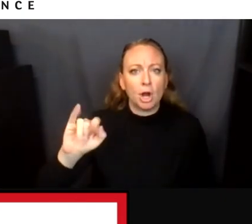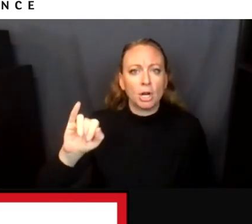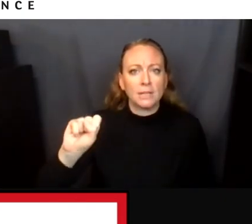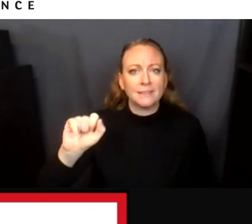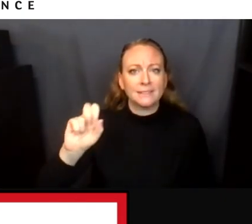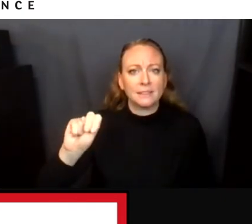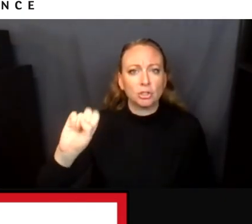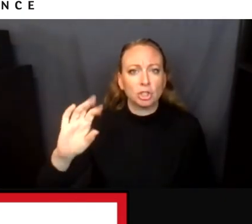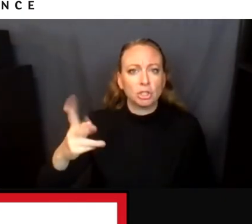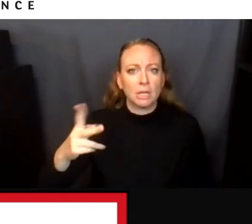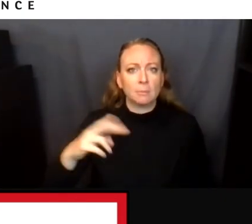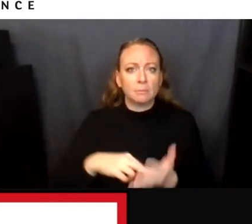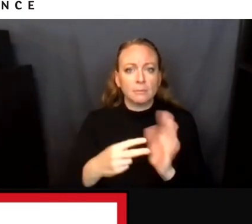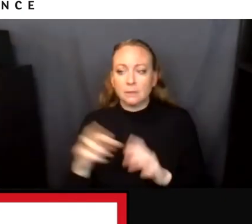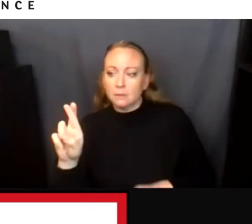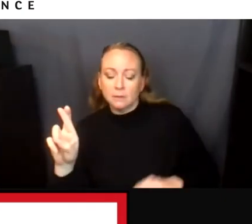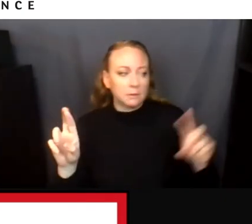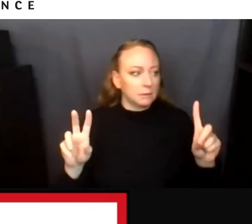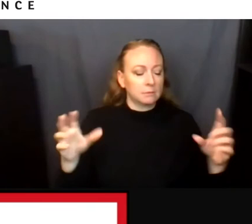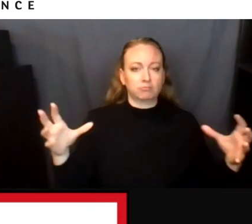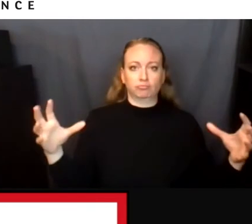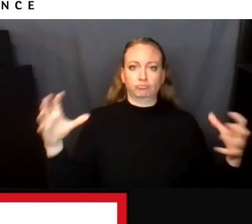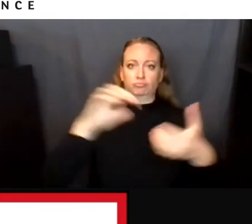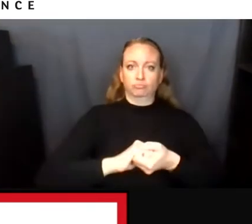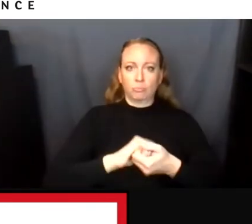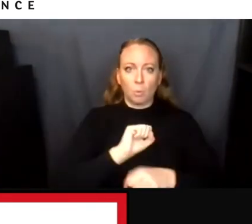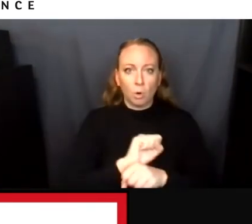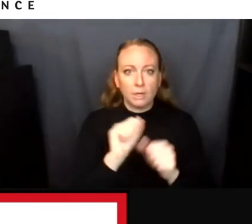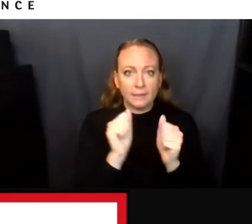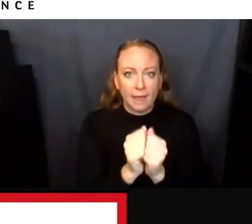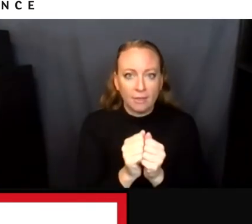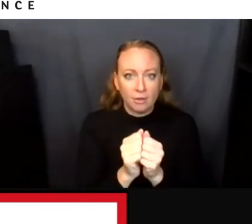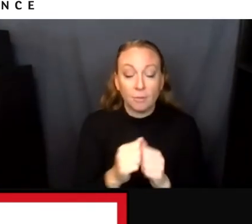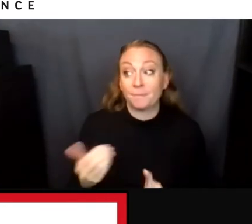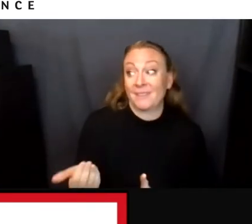And in the last Congress, there was an attempt on the part